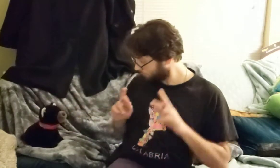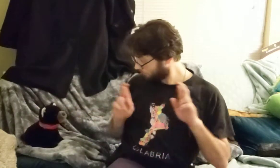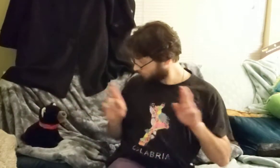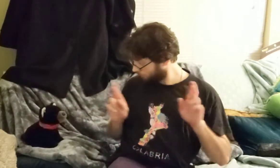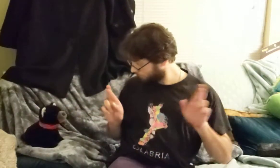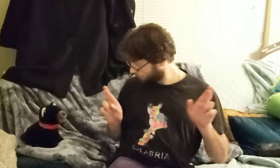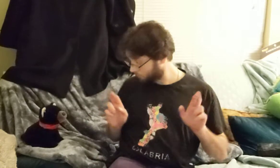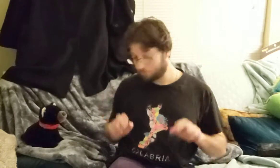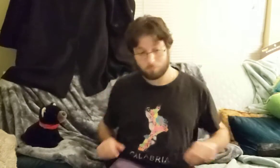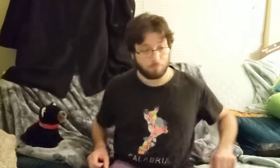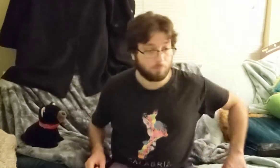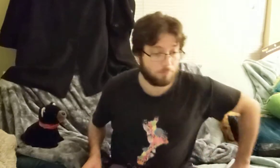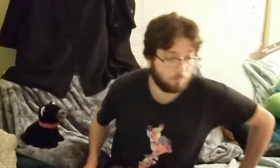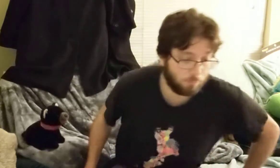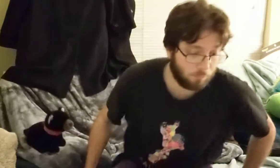READY?